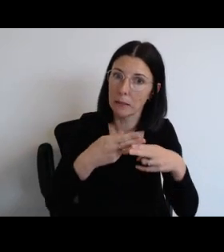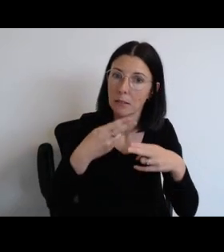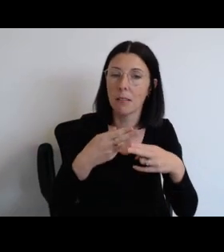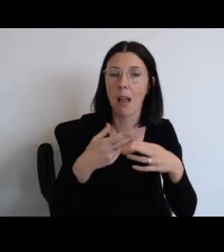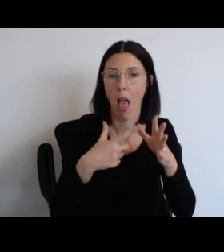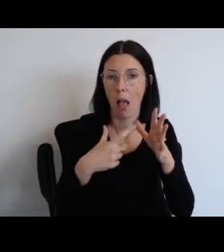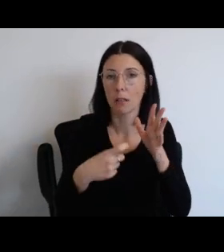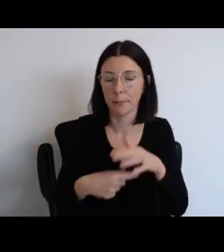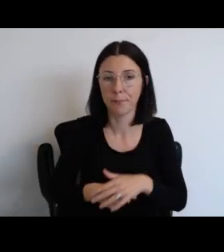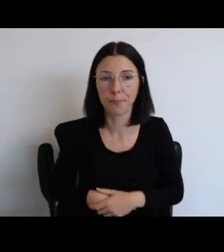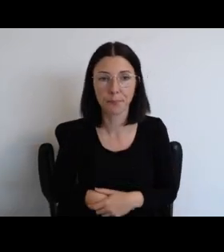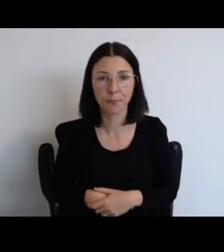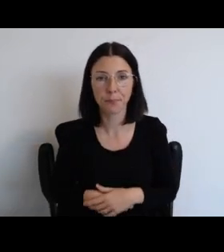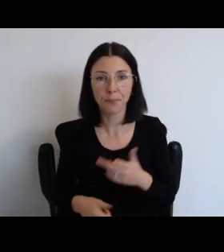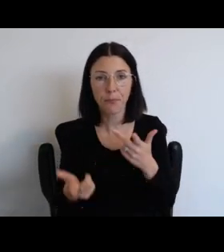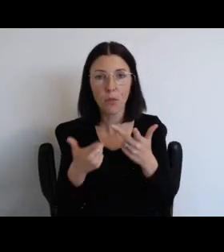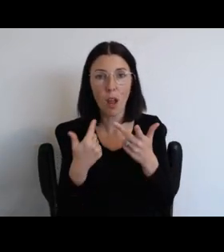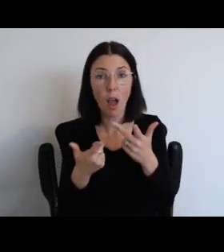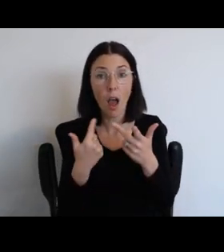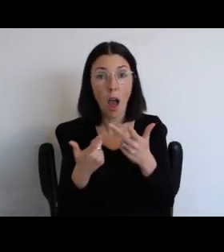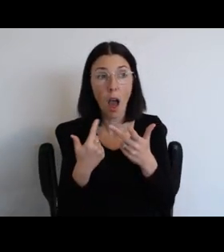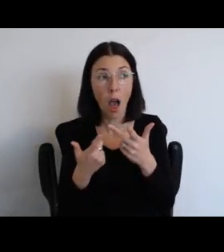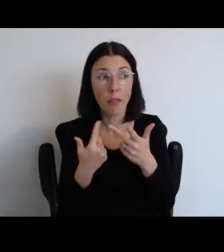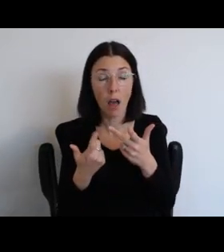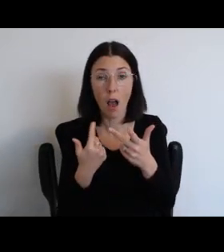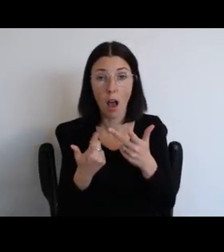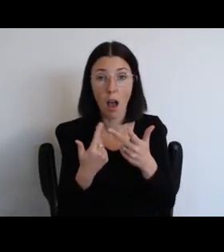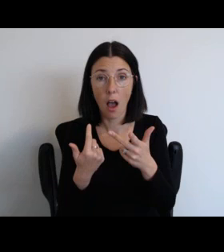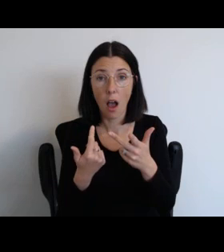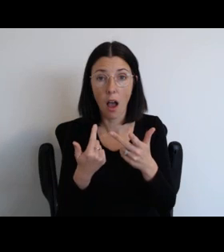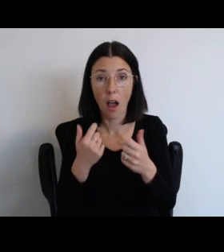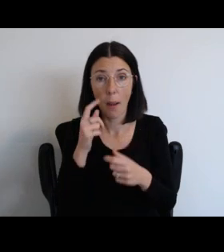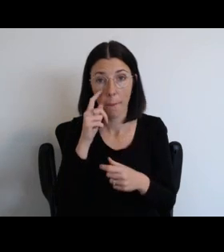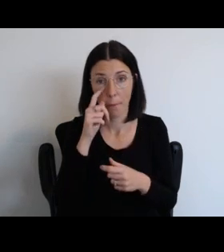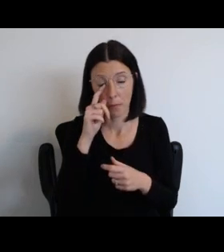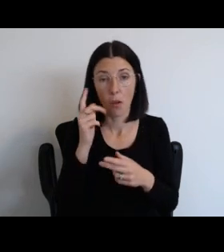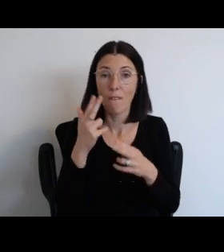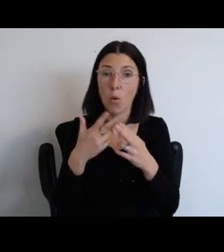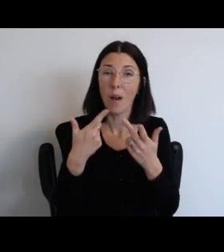to know about or parties need to know about if they're making an excuse um they need to be able